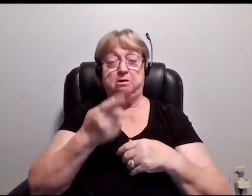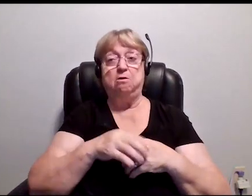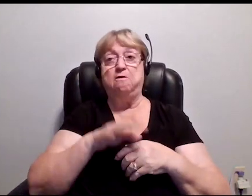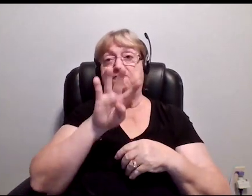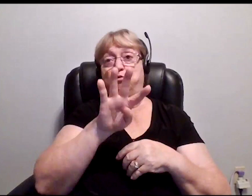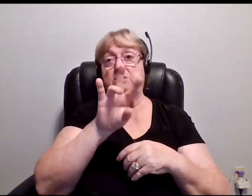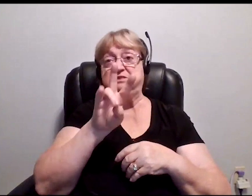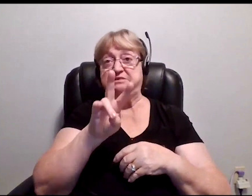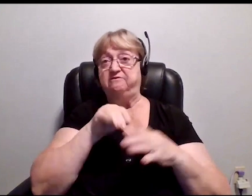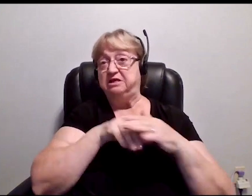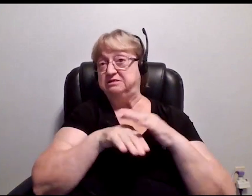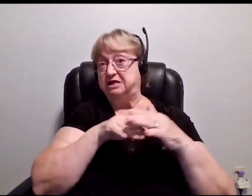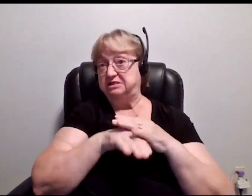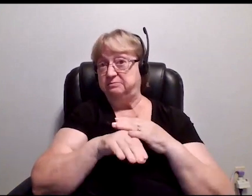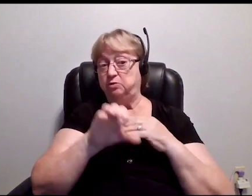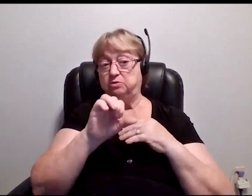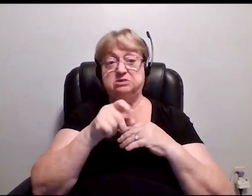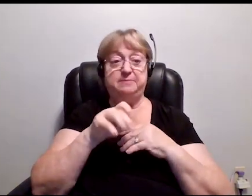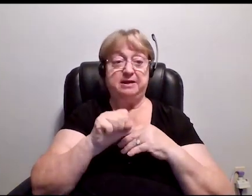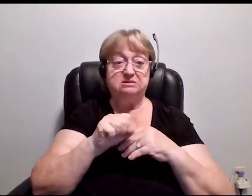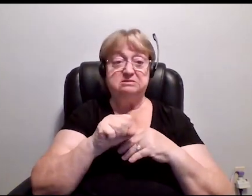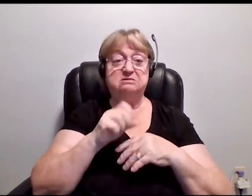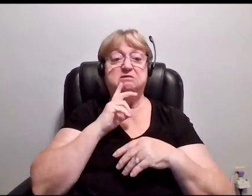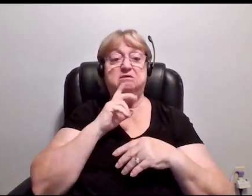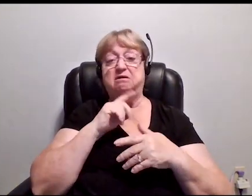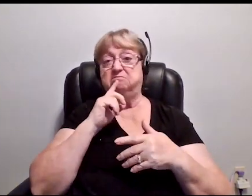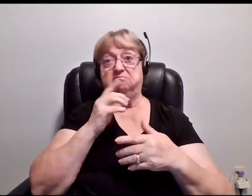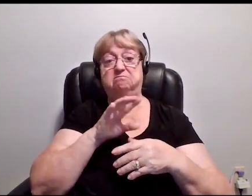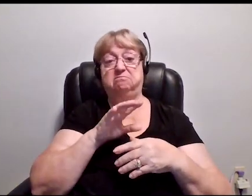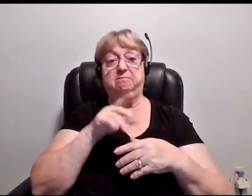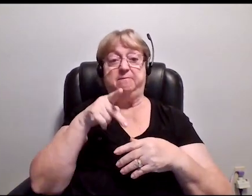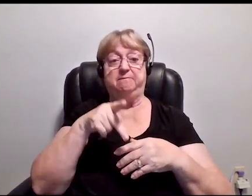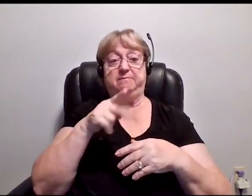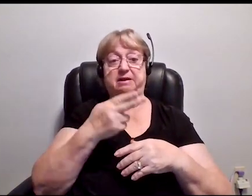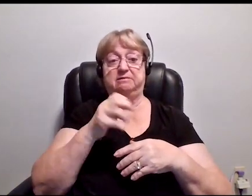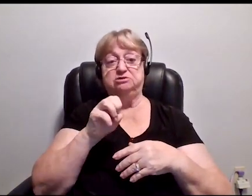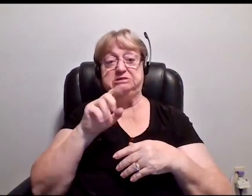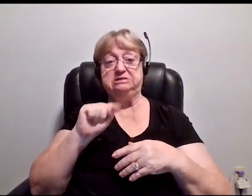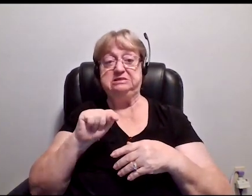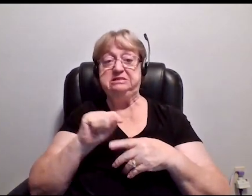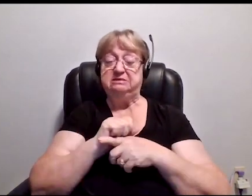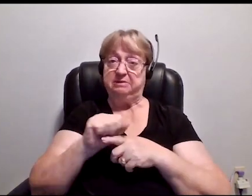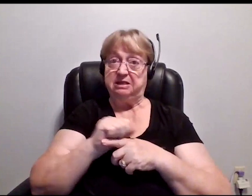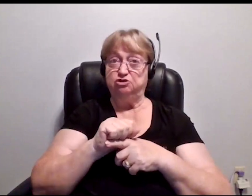which is Physics Education Technology Simulations that currently exist and I've included a link to them on the slides if you're interested